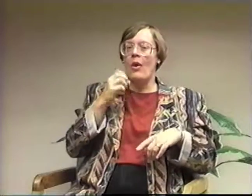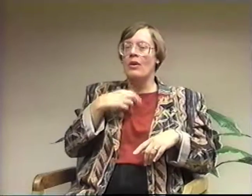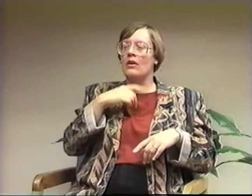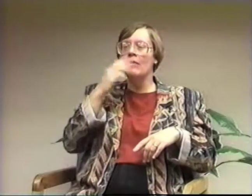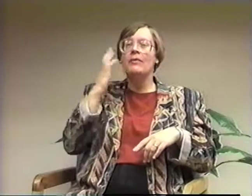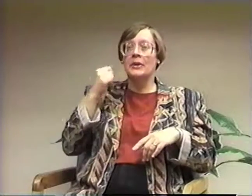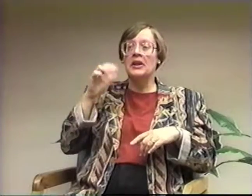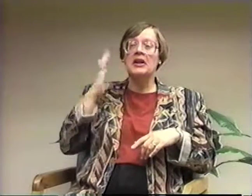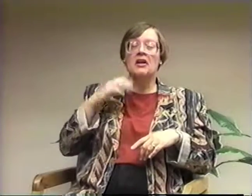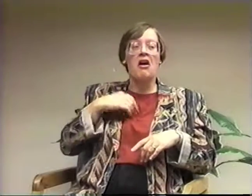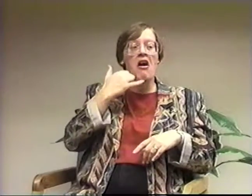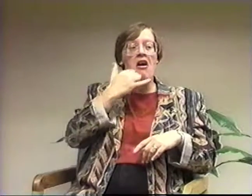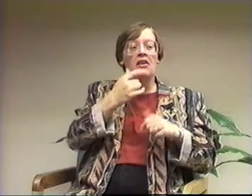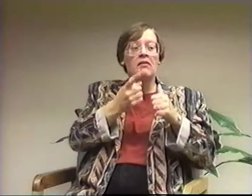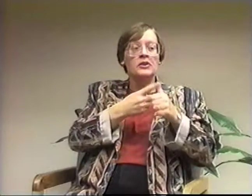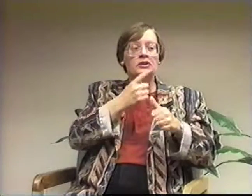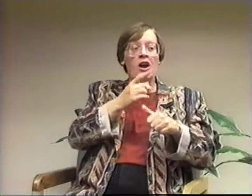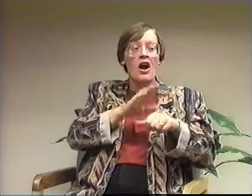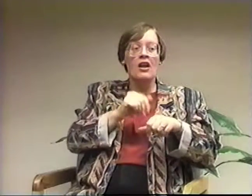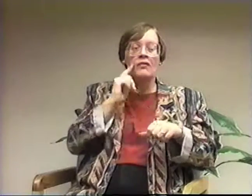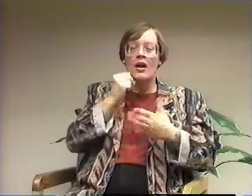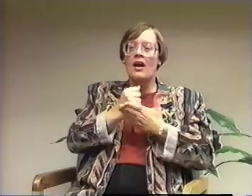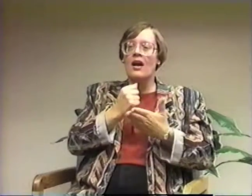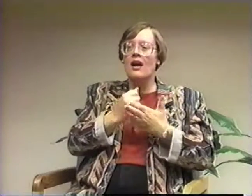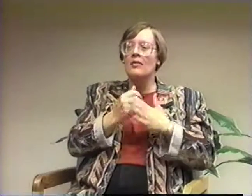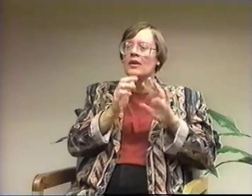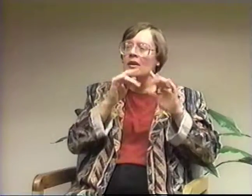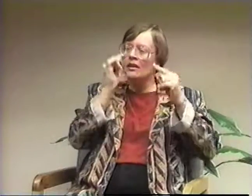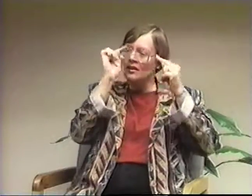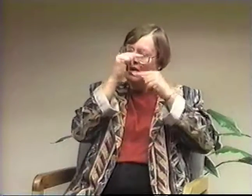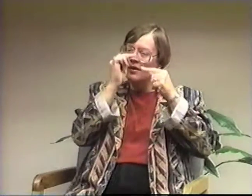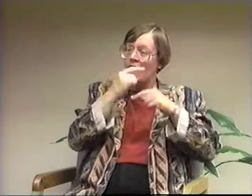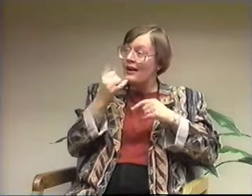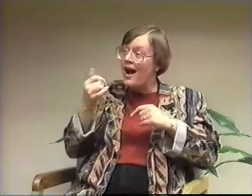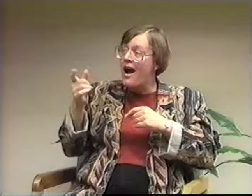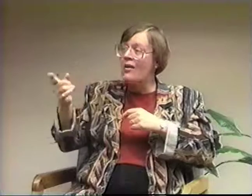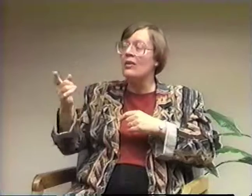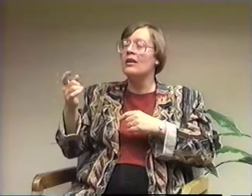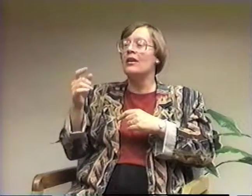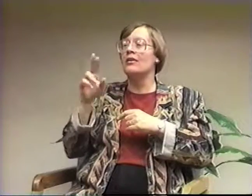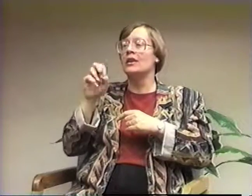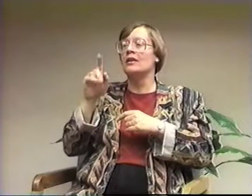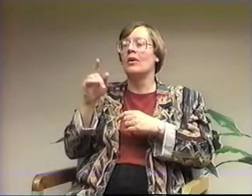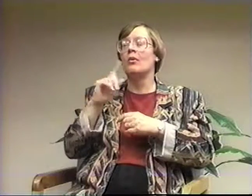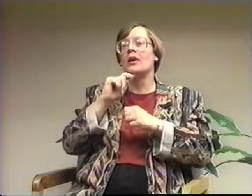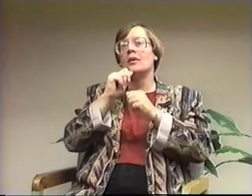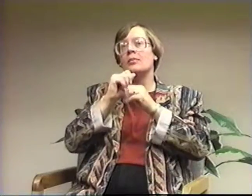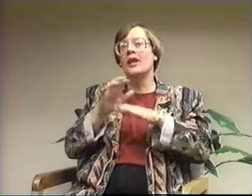captioning and the relay service which is a real blessing! We no longer have to rely on hearing people